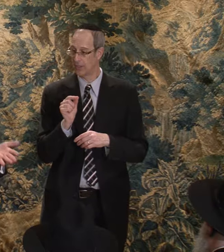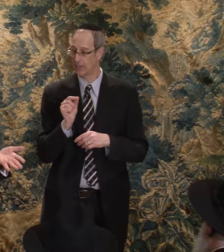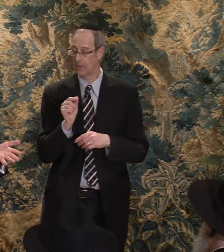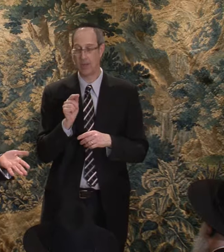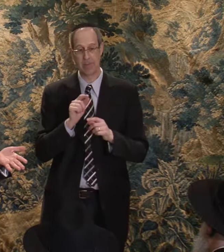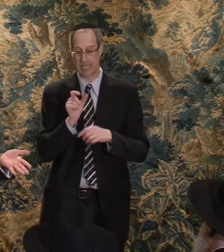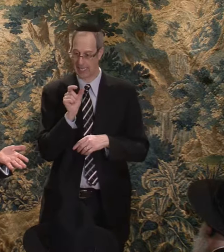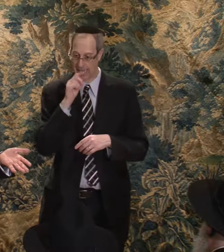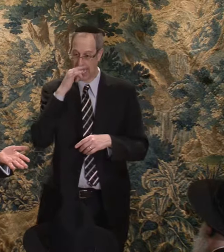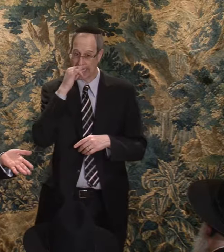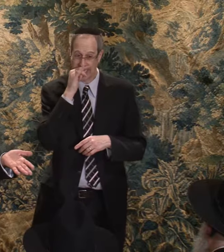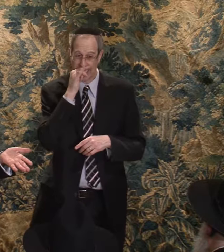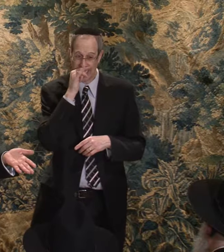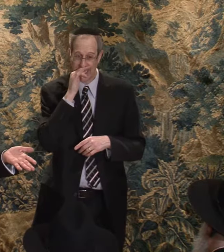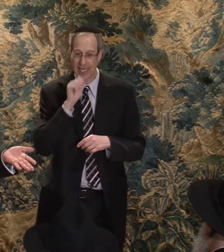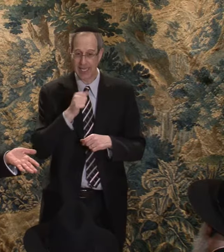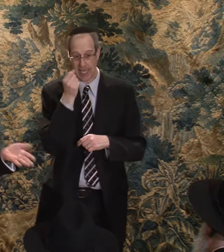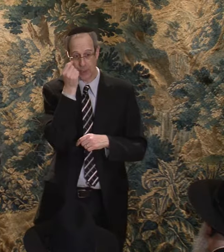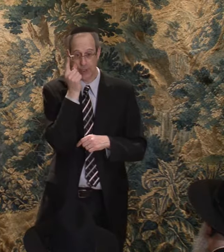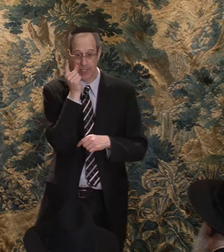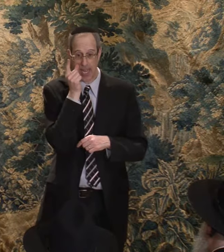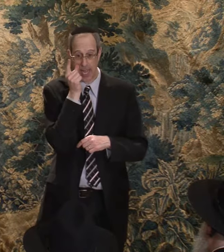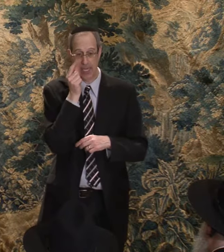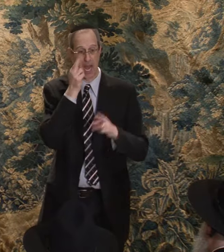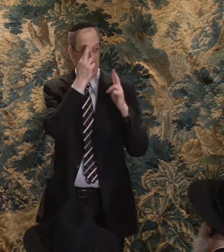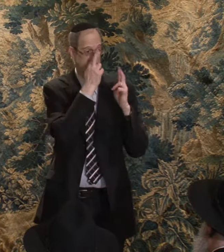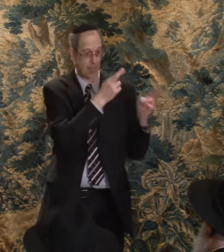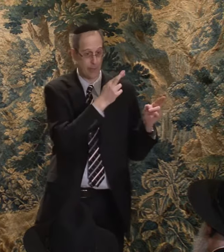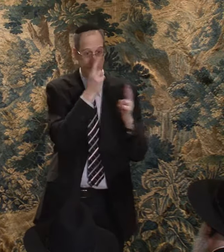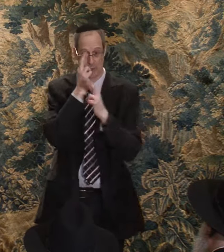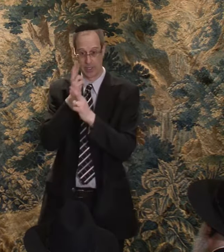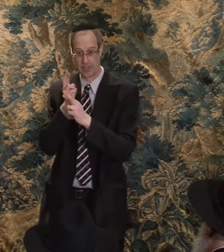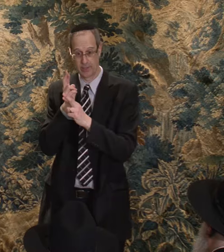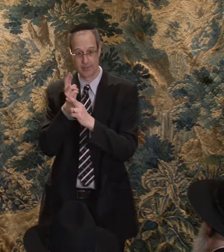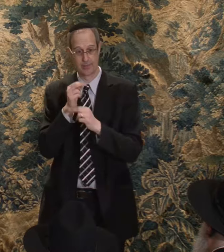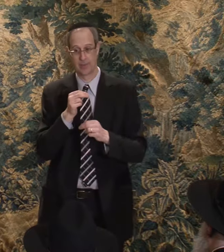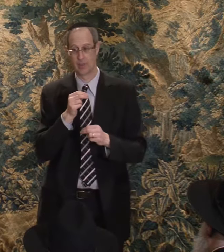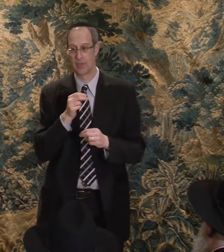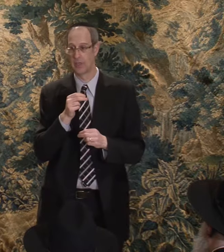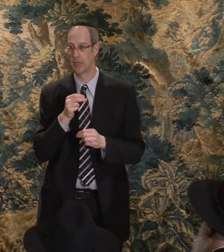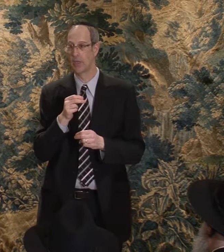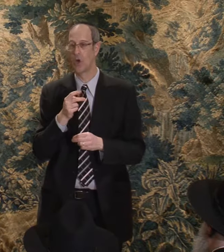kid could understand that's covered no exhibit say what should we learn in our